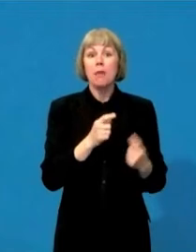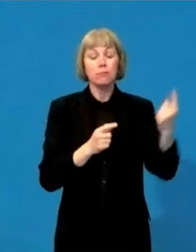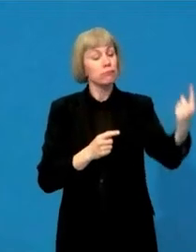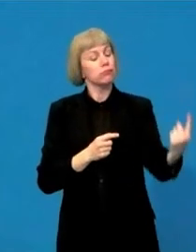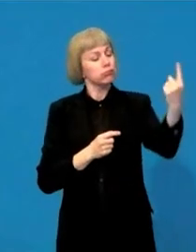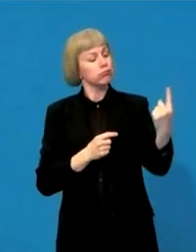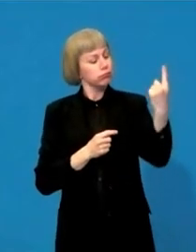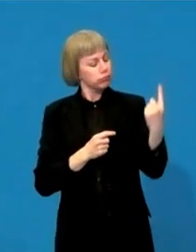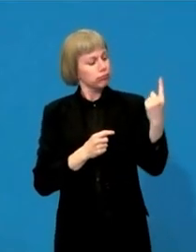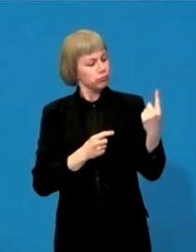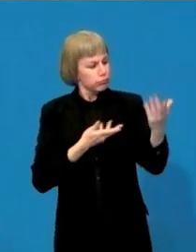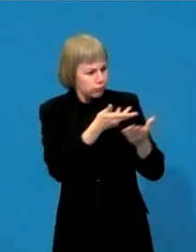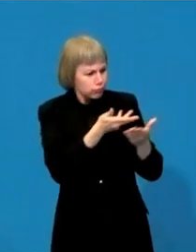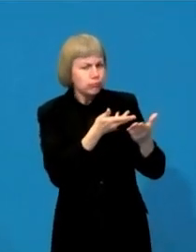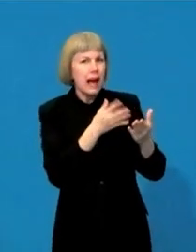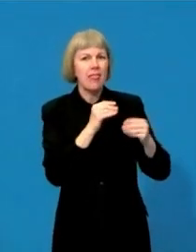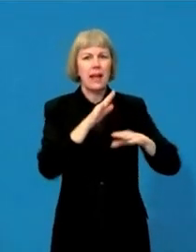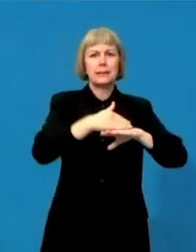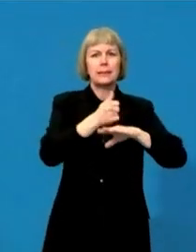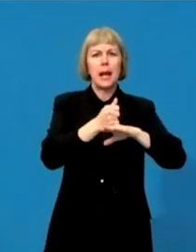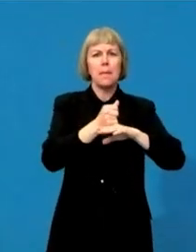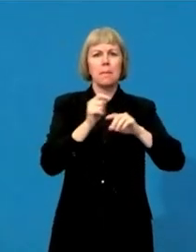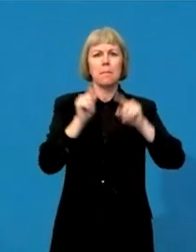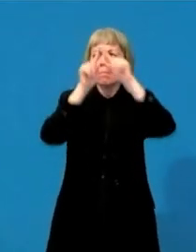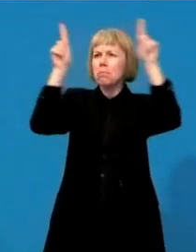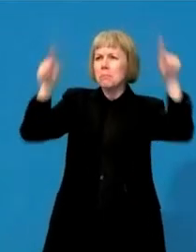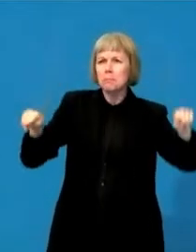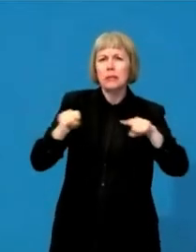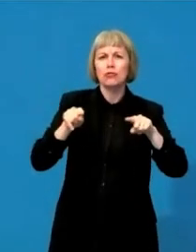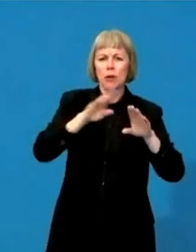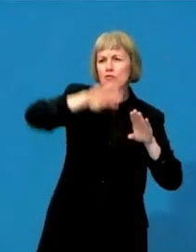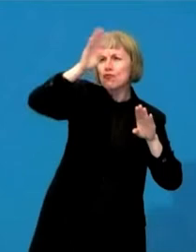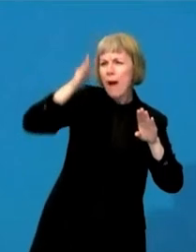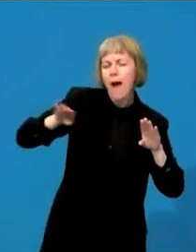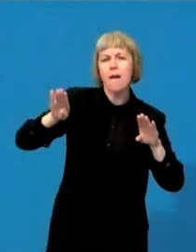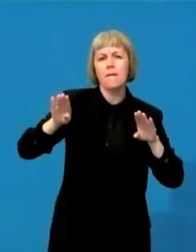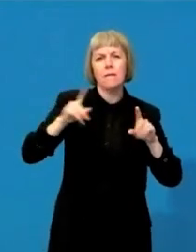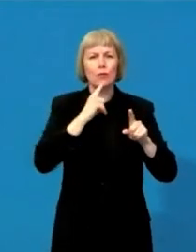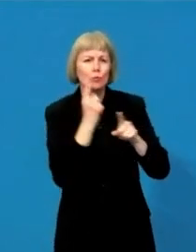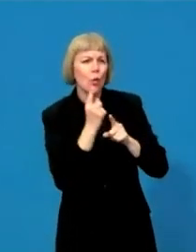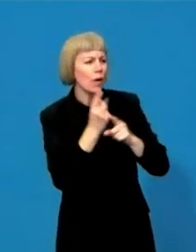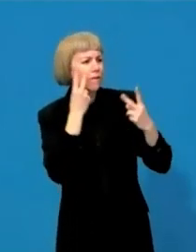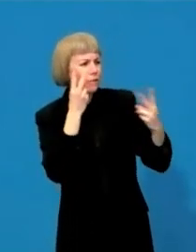in person, to break down and answer the questions that people may have, then, you